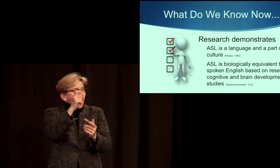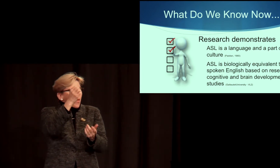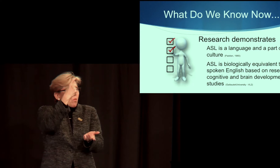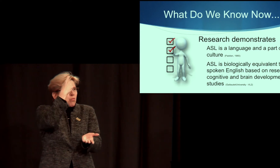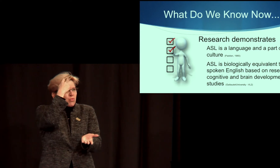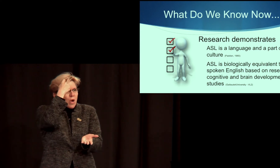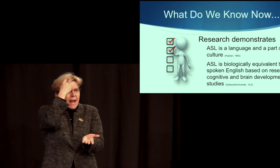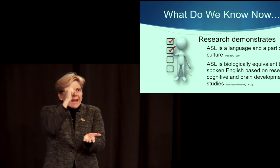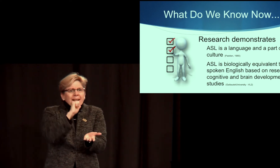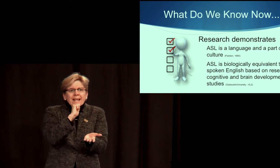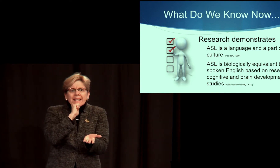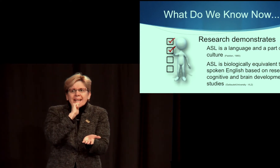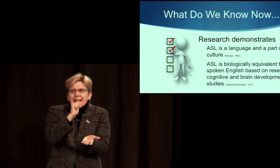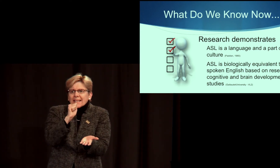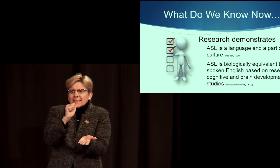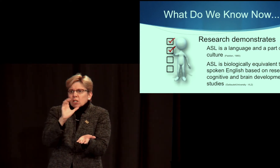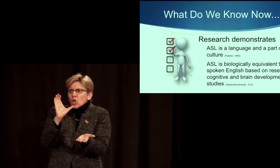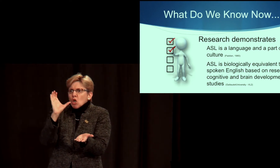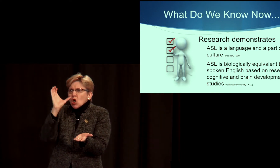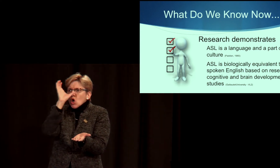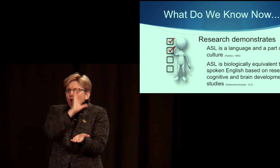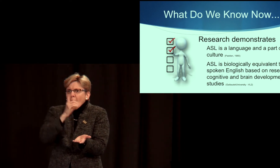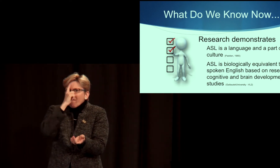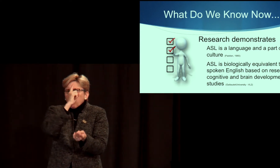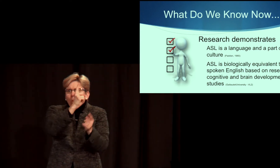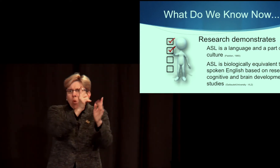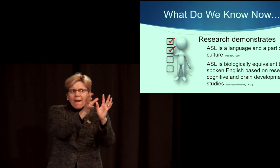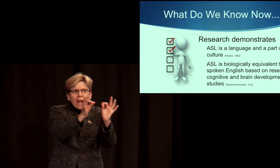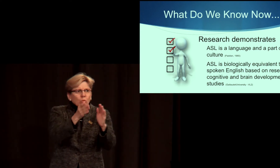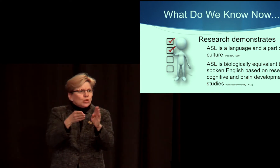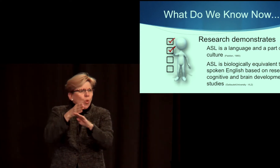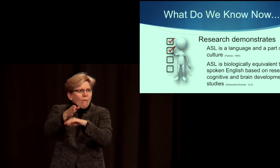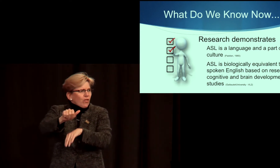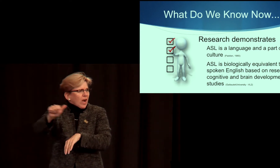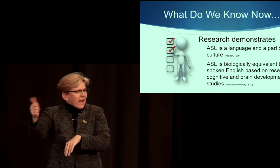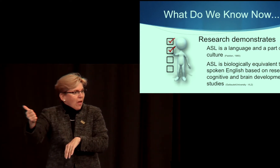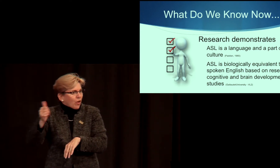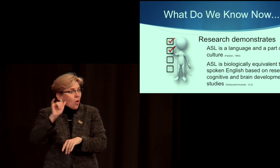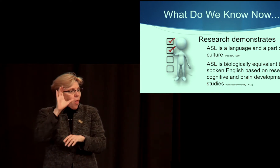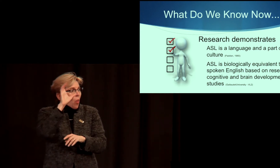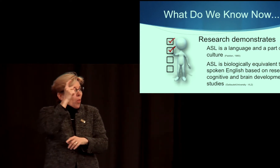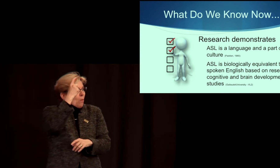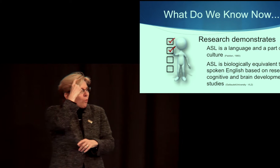The brain is not looking for one language over another.